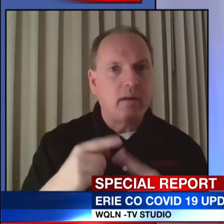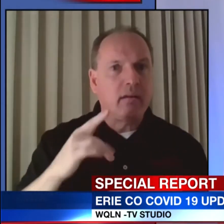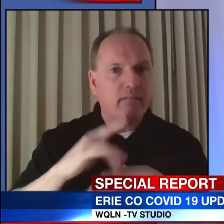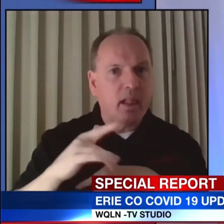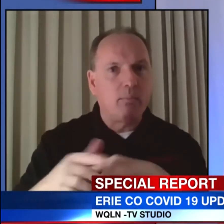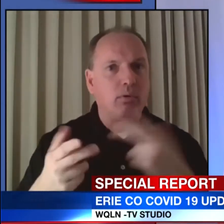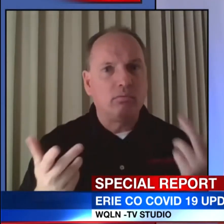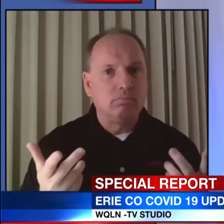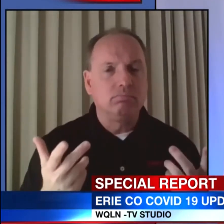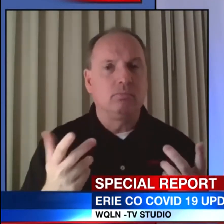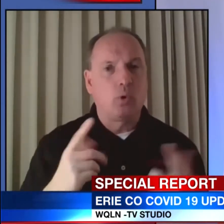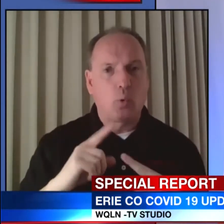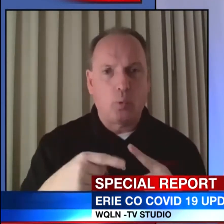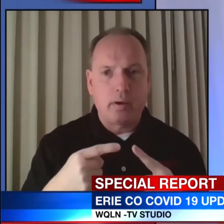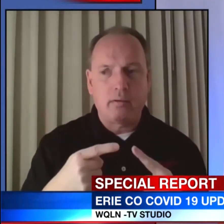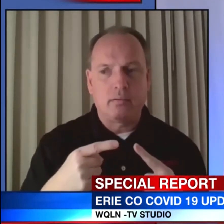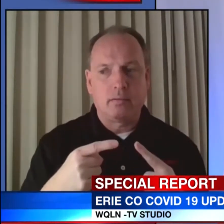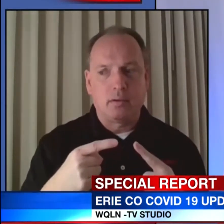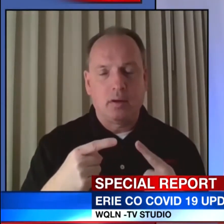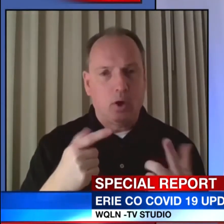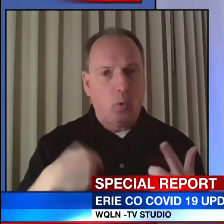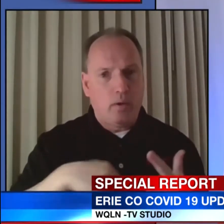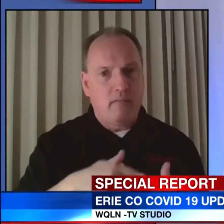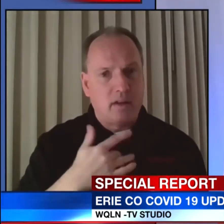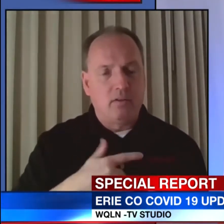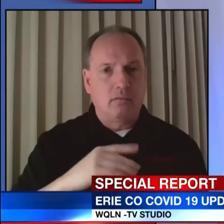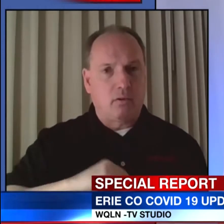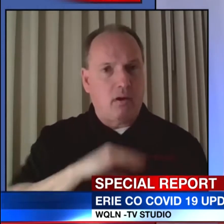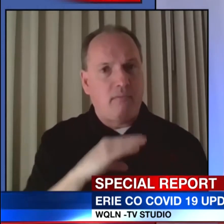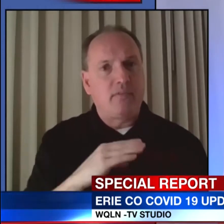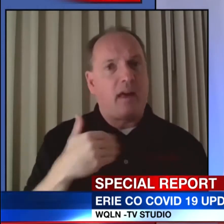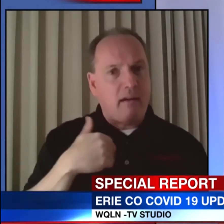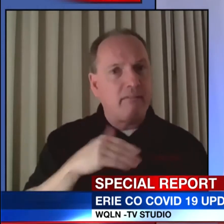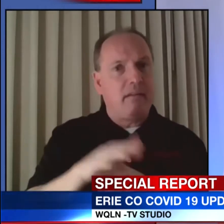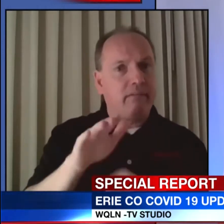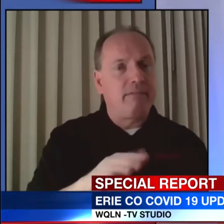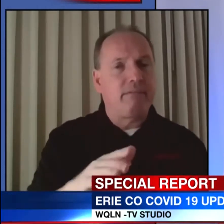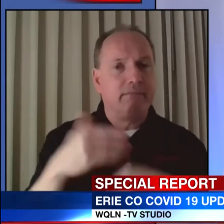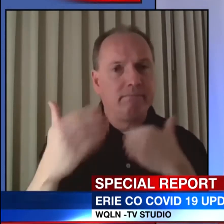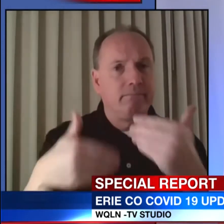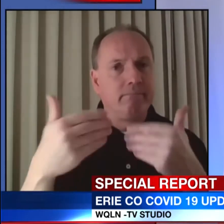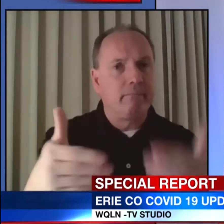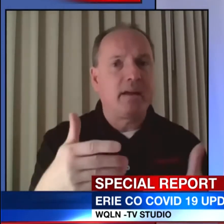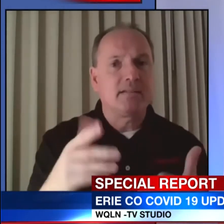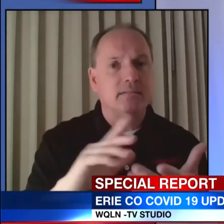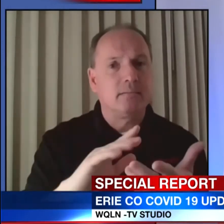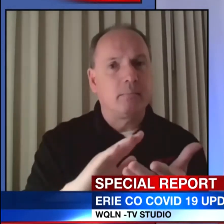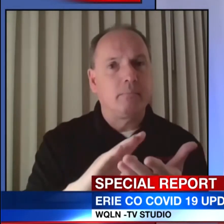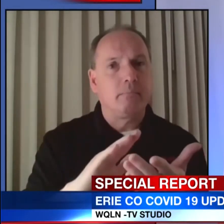THINGS ARE GOING BETWEEN THE INCREASED DEMAND AND IF THERE'S AN INCREASED SUPPLY?